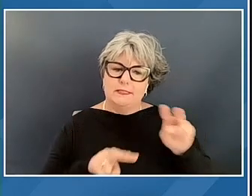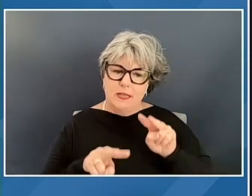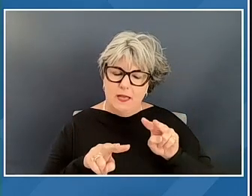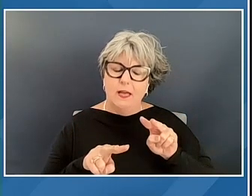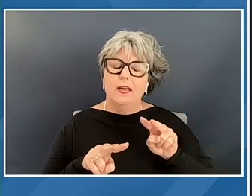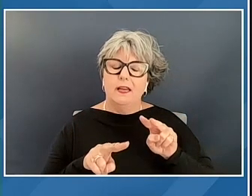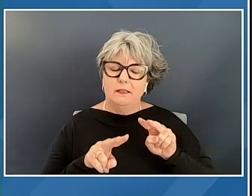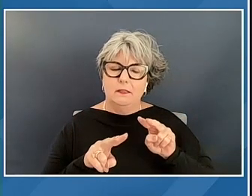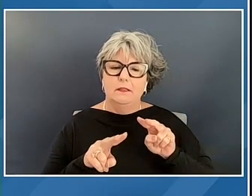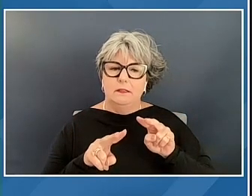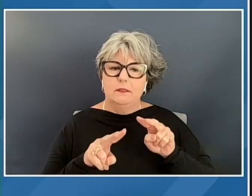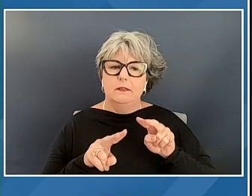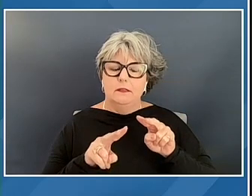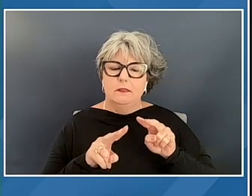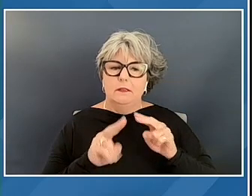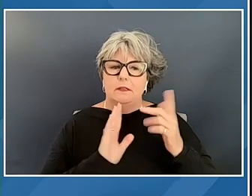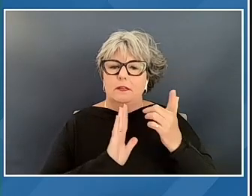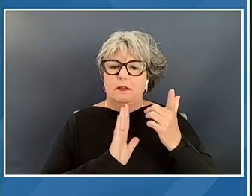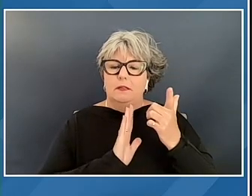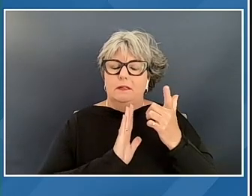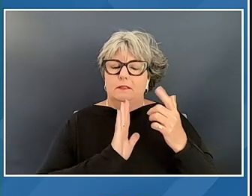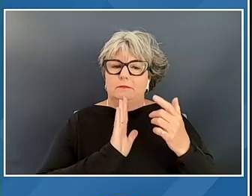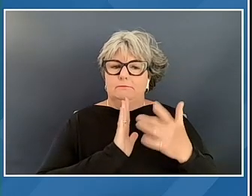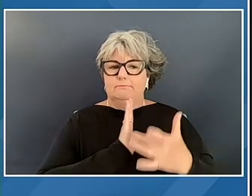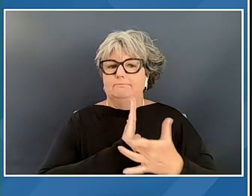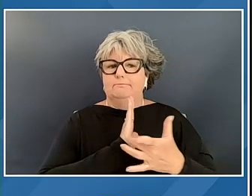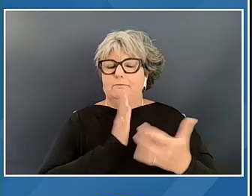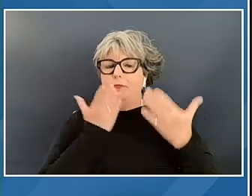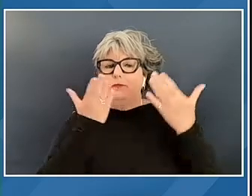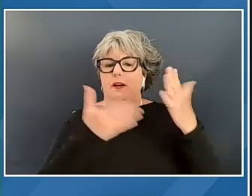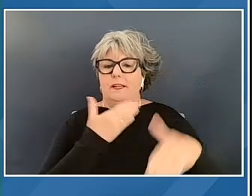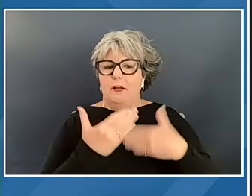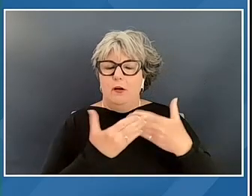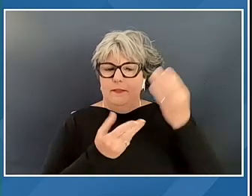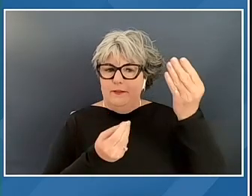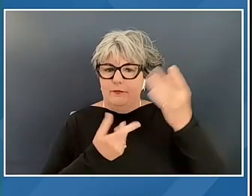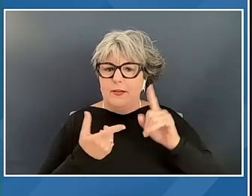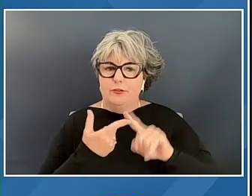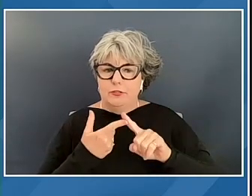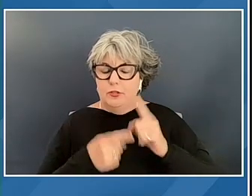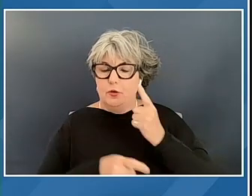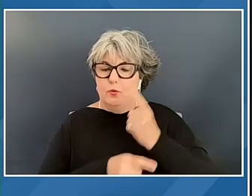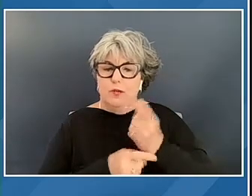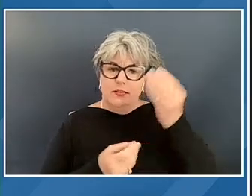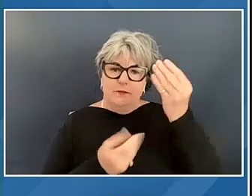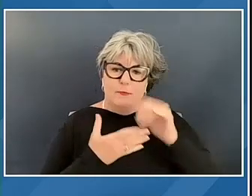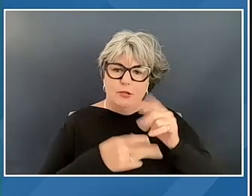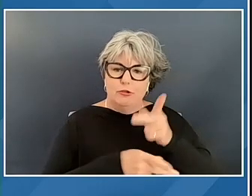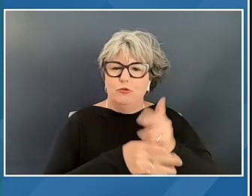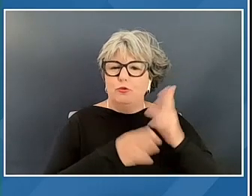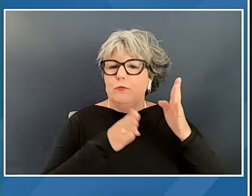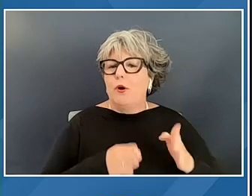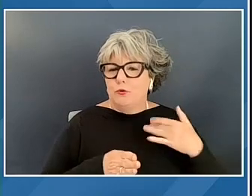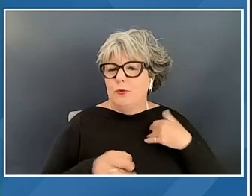place to make sure that the servicers are providing that- you know, the right information to our borrowers. But that is really handled through our